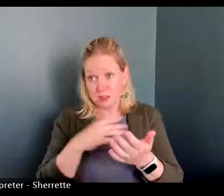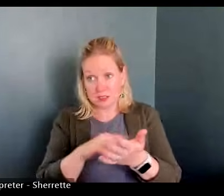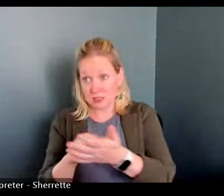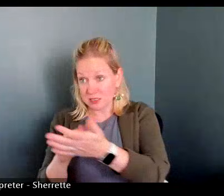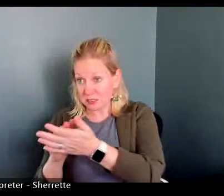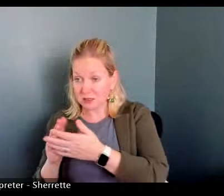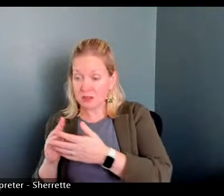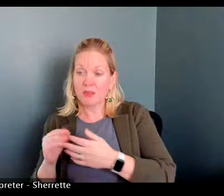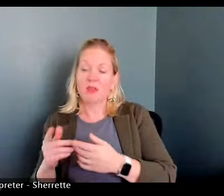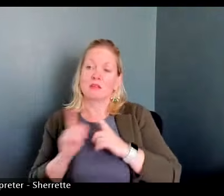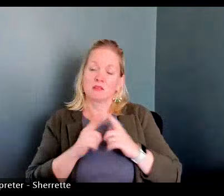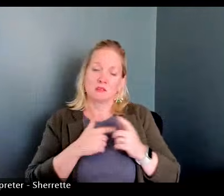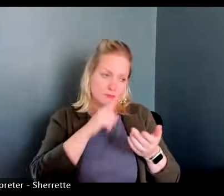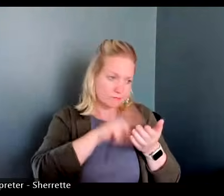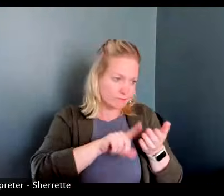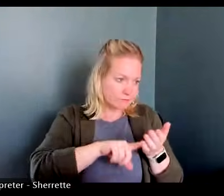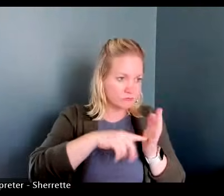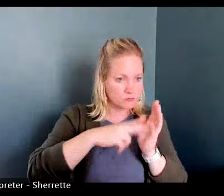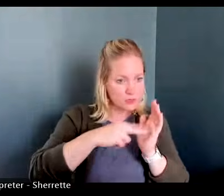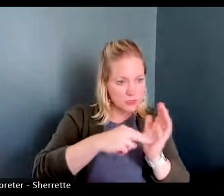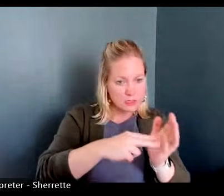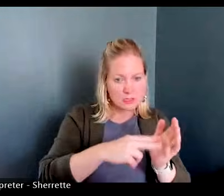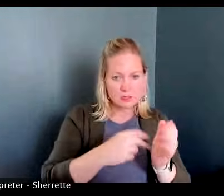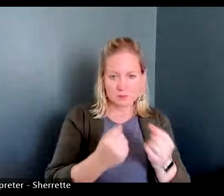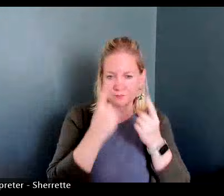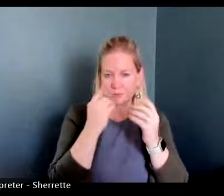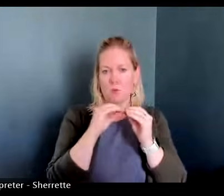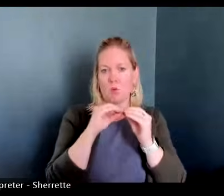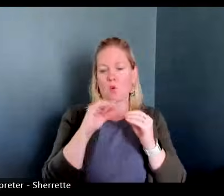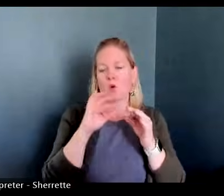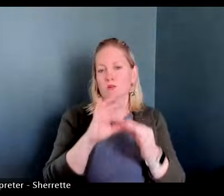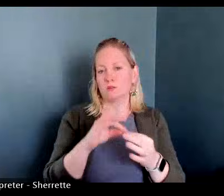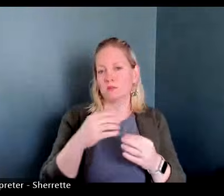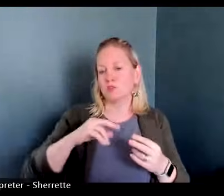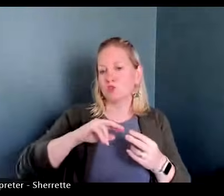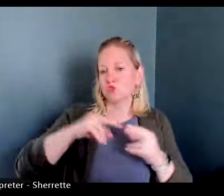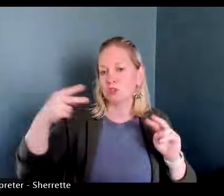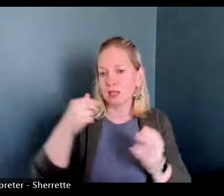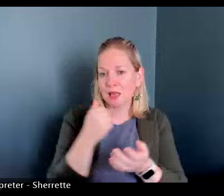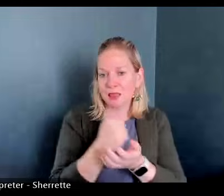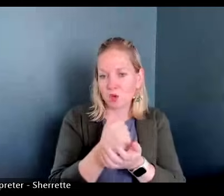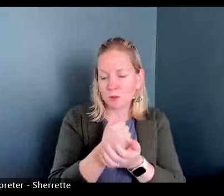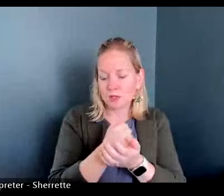few things about the gene therapy and what it had. As Dr. Smith would say, you know,